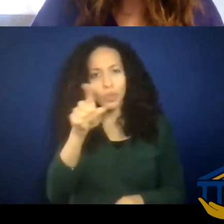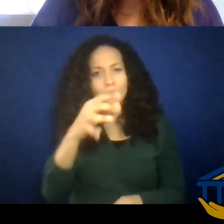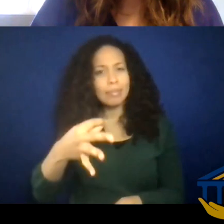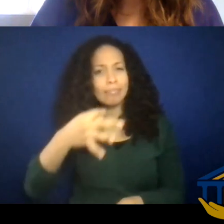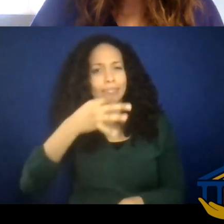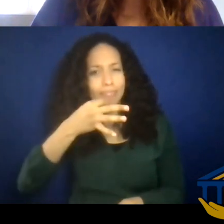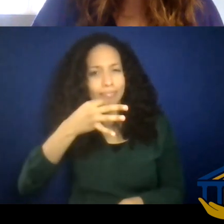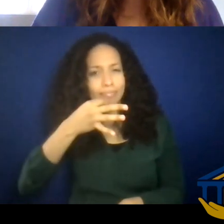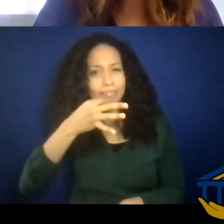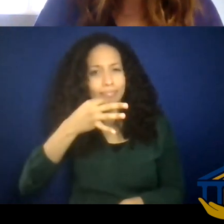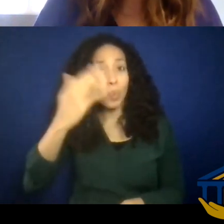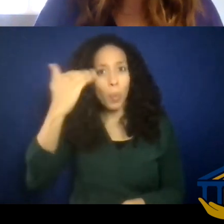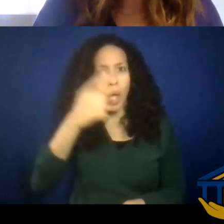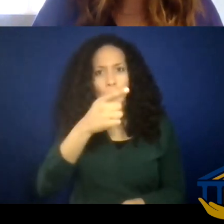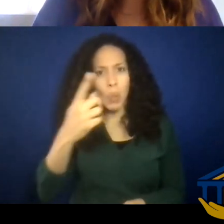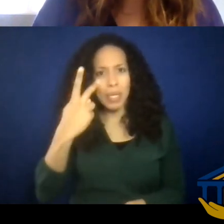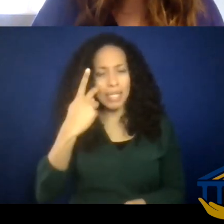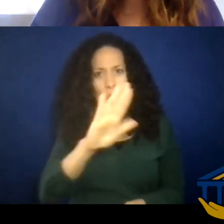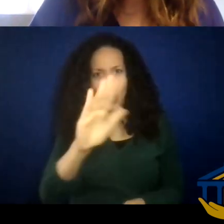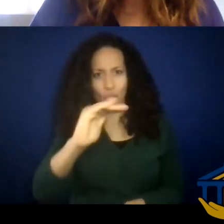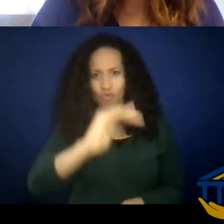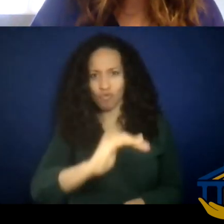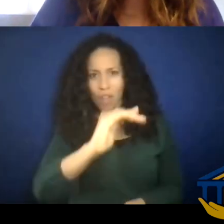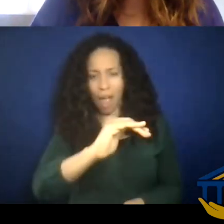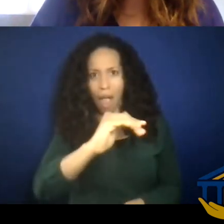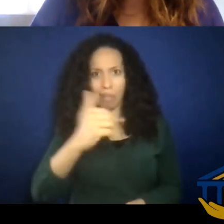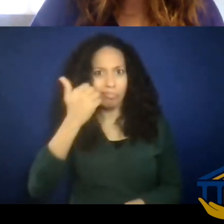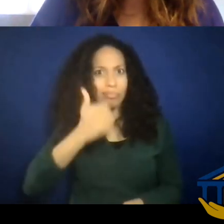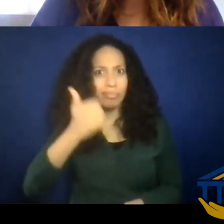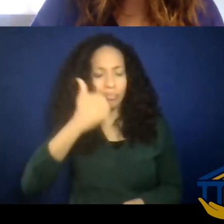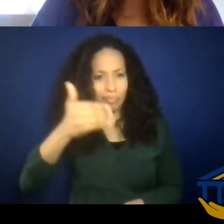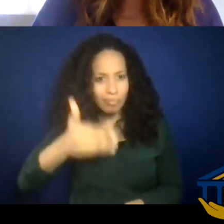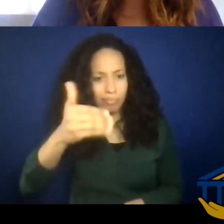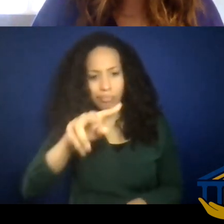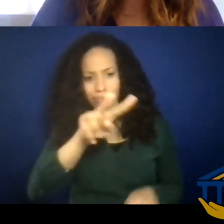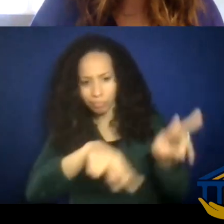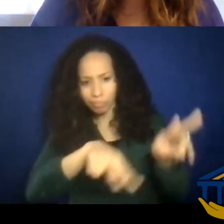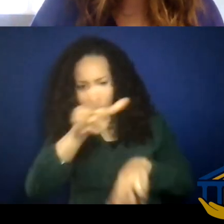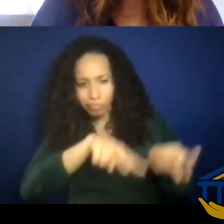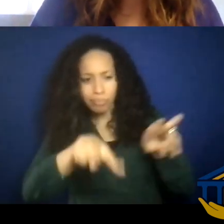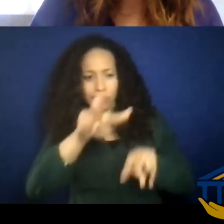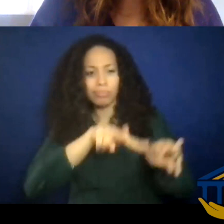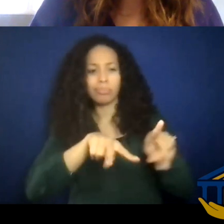child more than anyone else and you are the one that has the most information about your child.